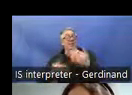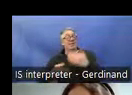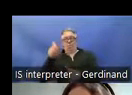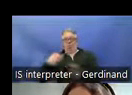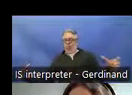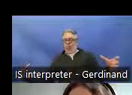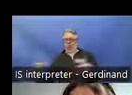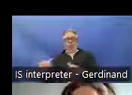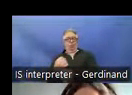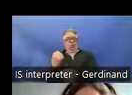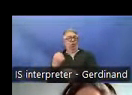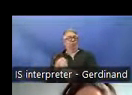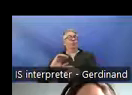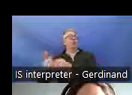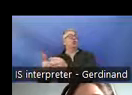will support in their advocacy.